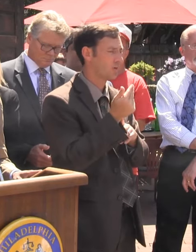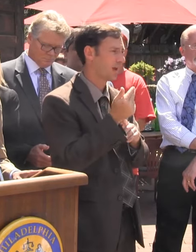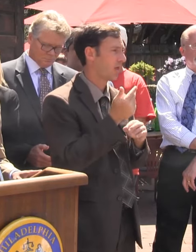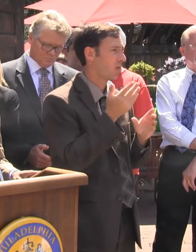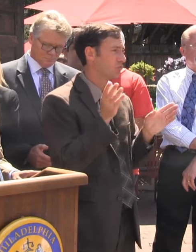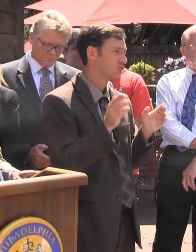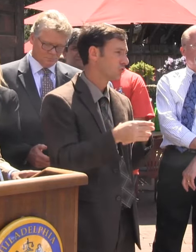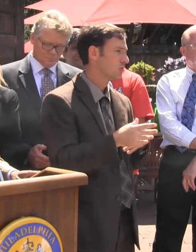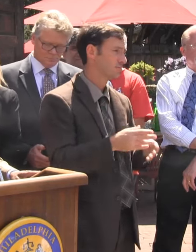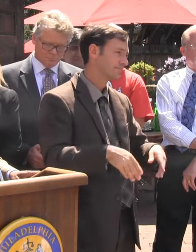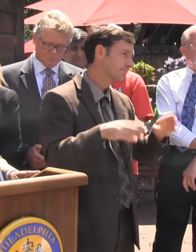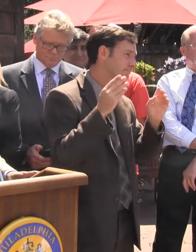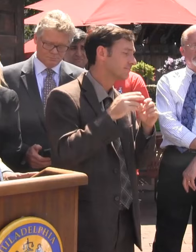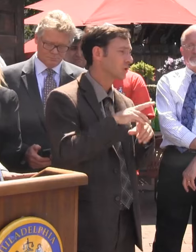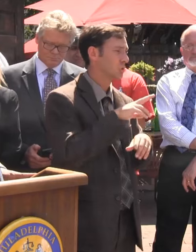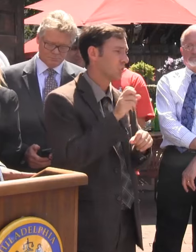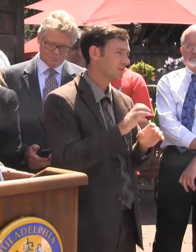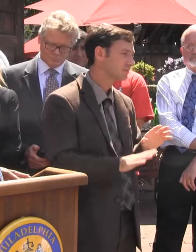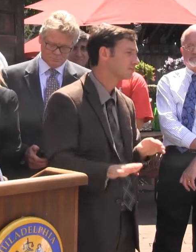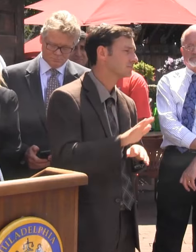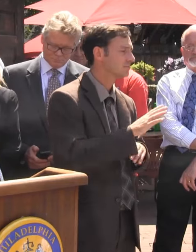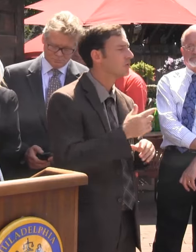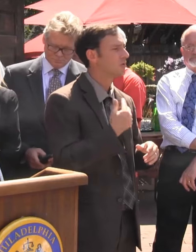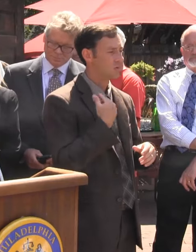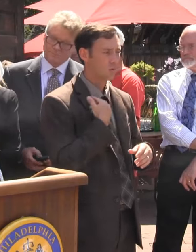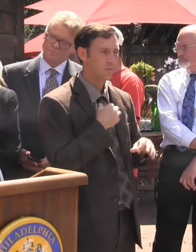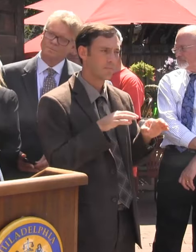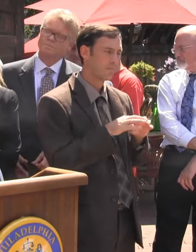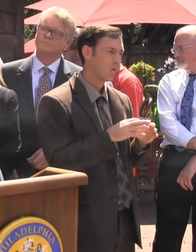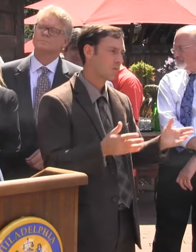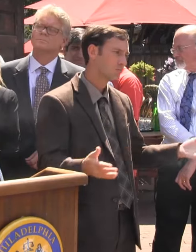in the United States of America. So we're all about the promotion and marketing of our